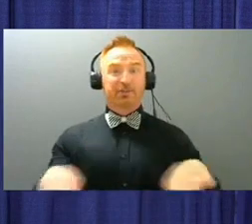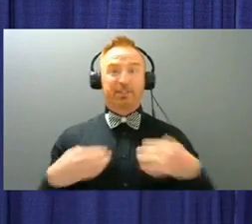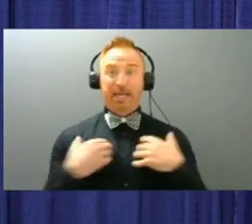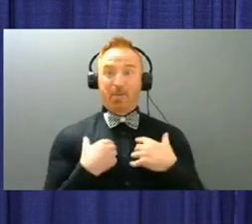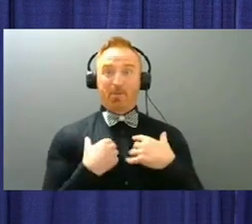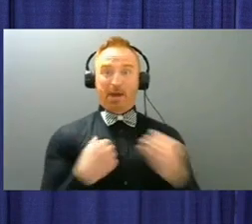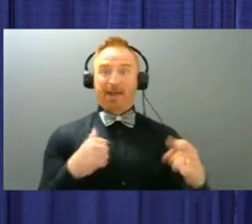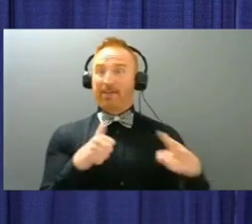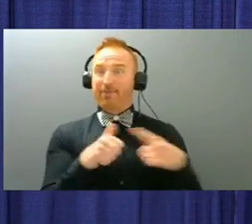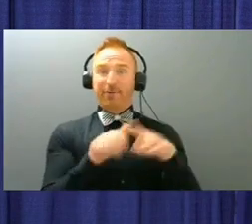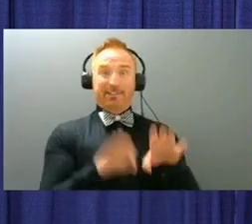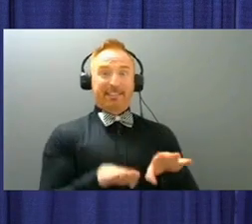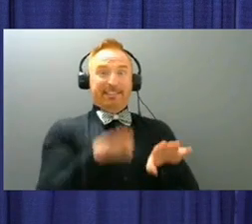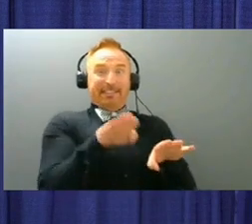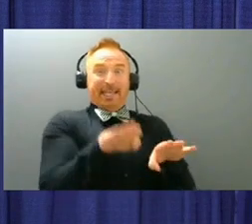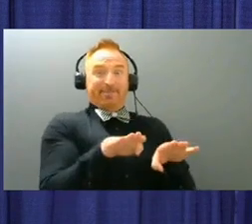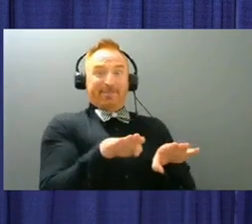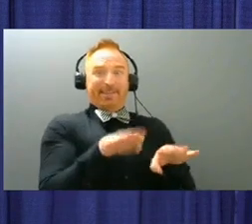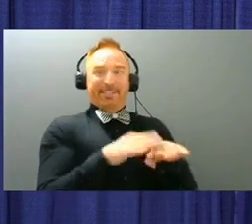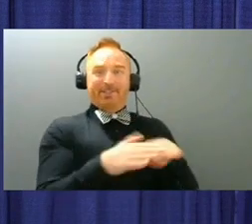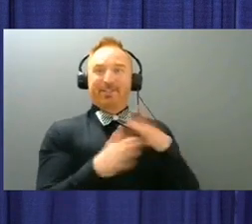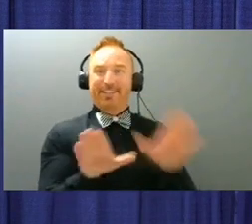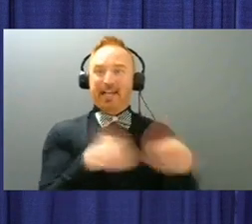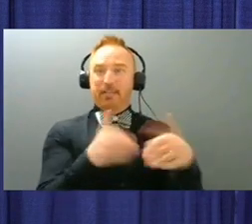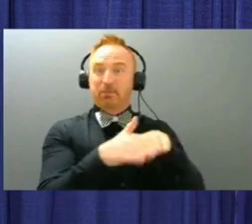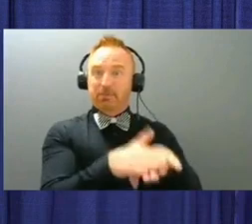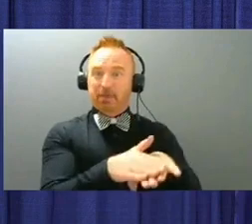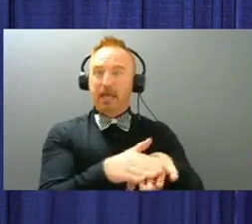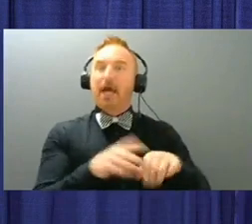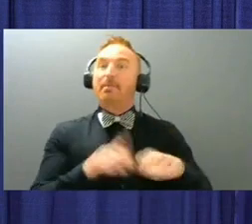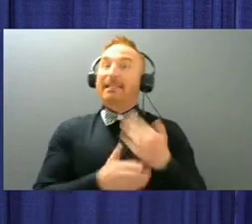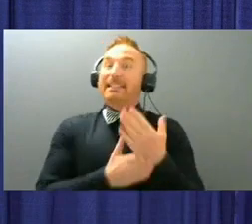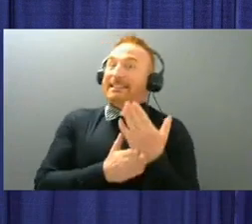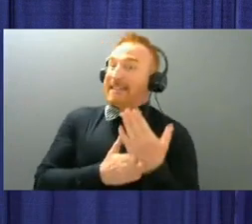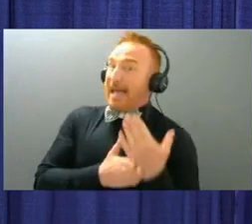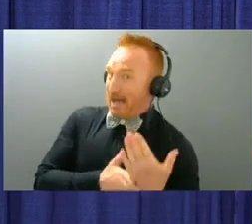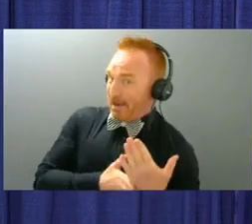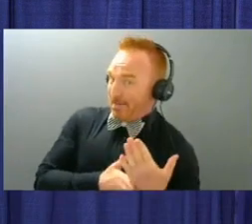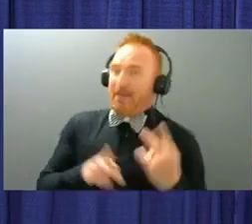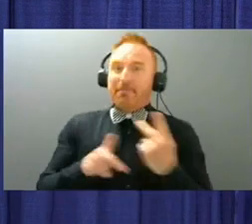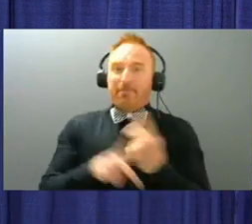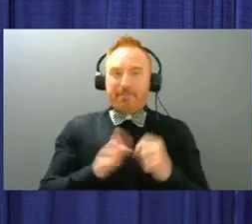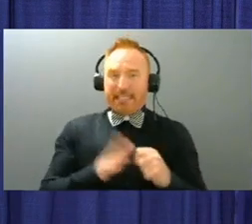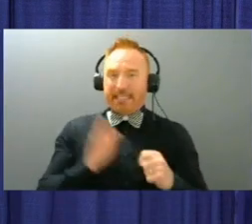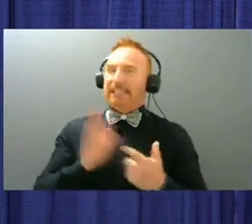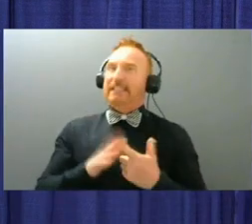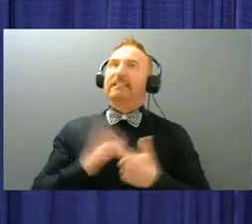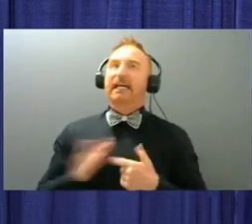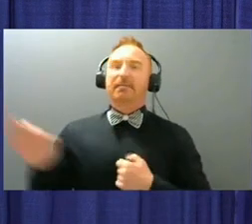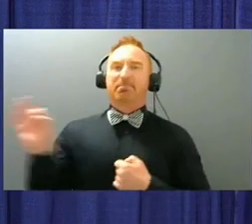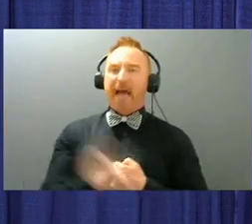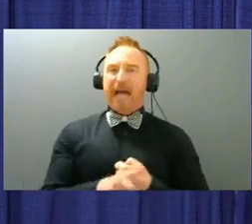first steps into the classroom, and are, perhaps with some dragging of the feed, rejoicing at being with their friends